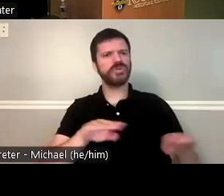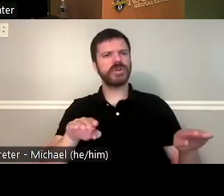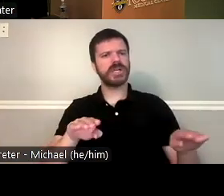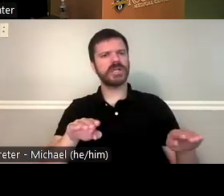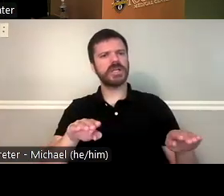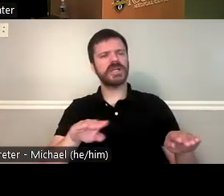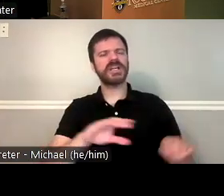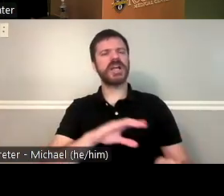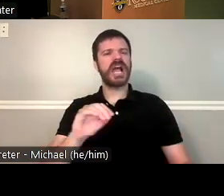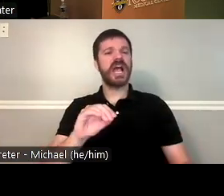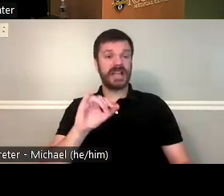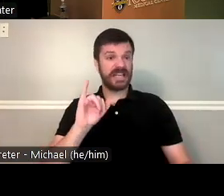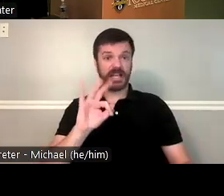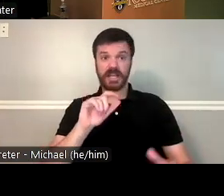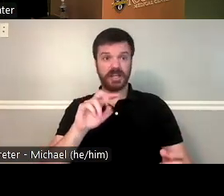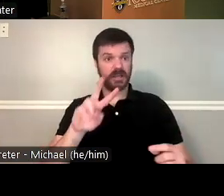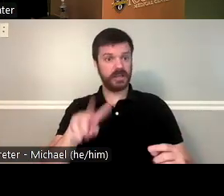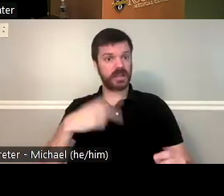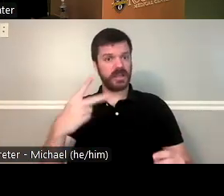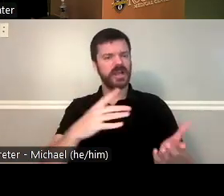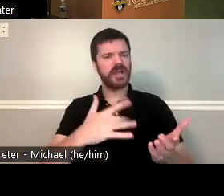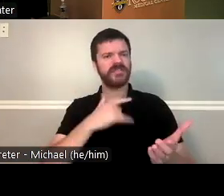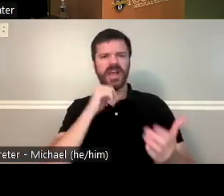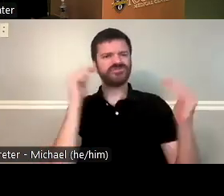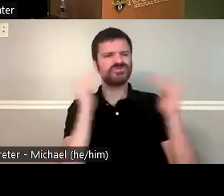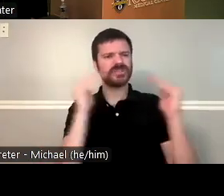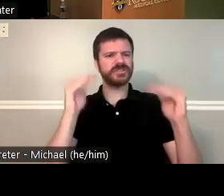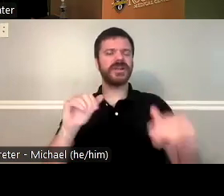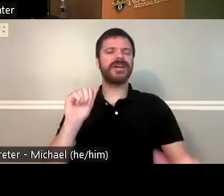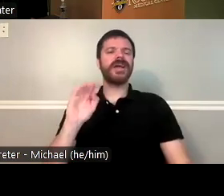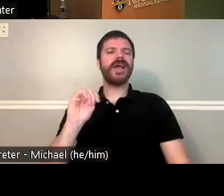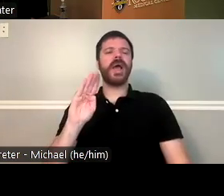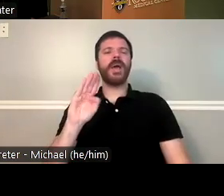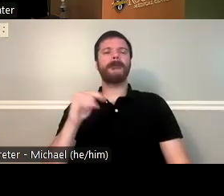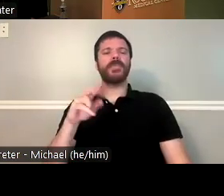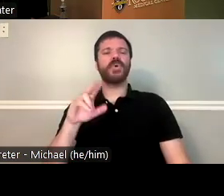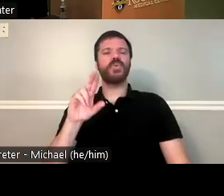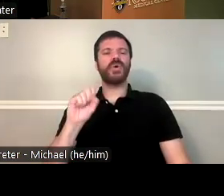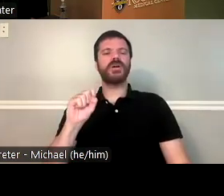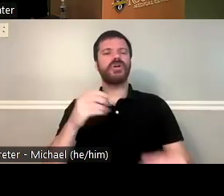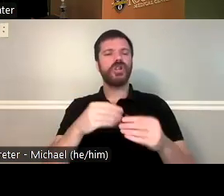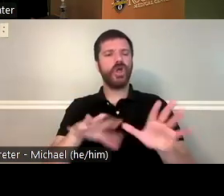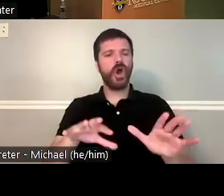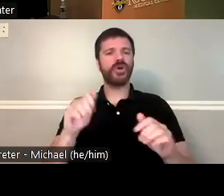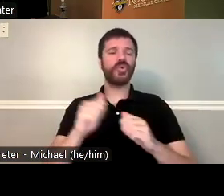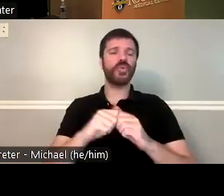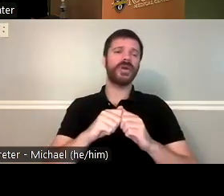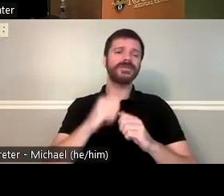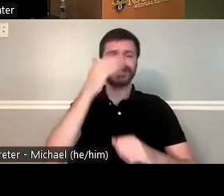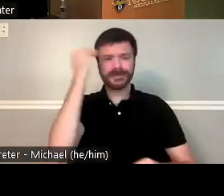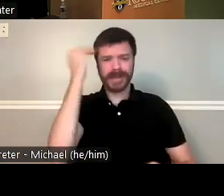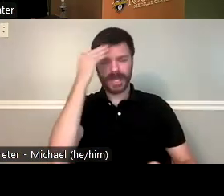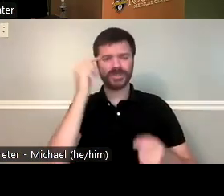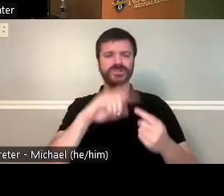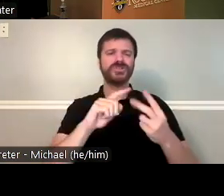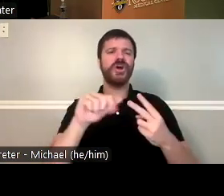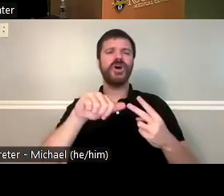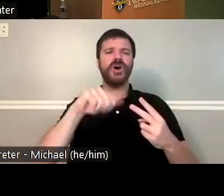unjust about that ambiguous loss with dementias or other Progressive cognitive uh disorders where